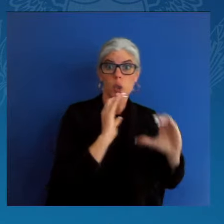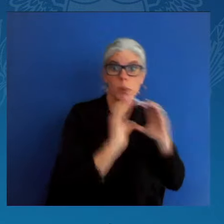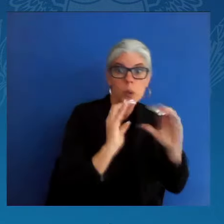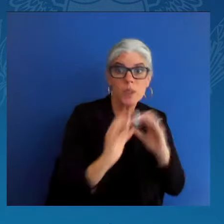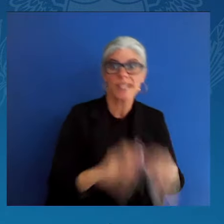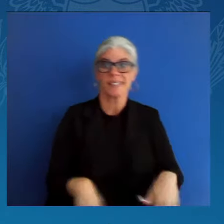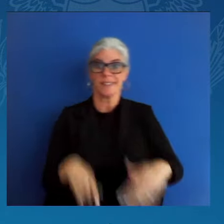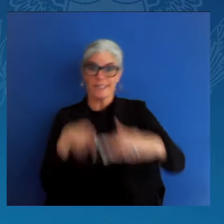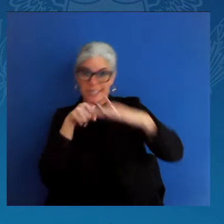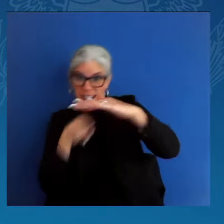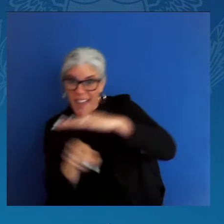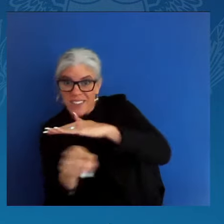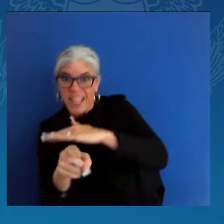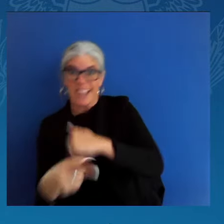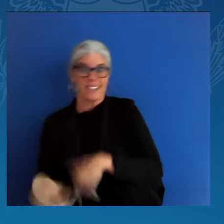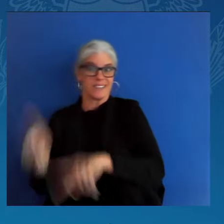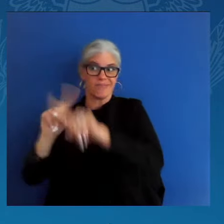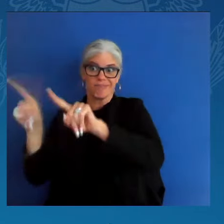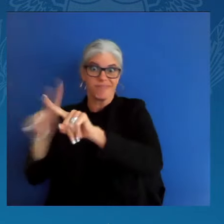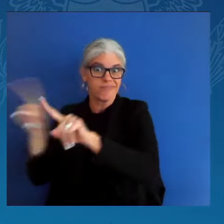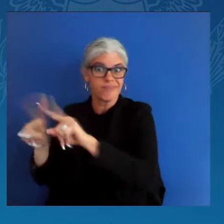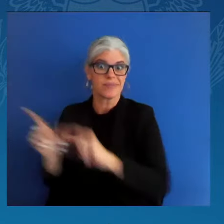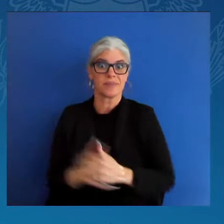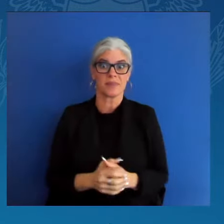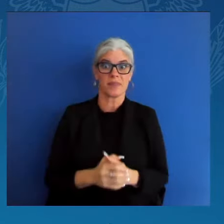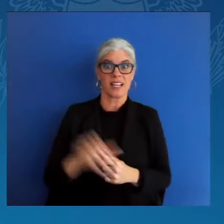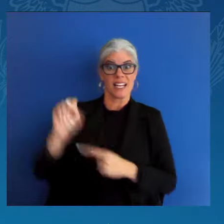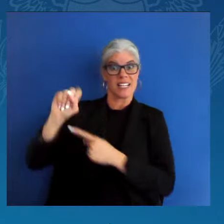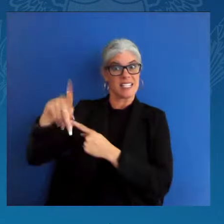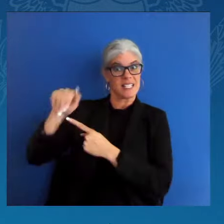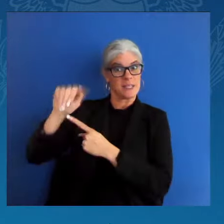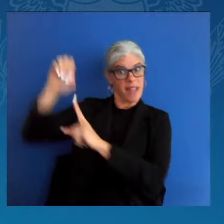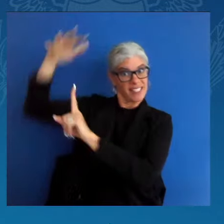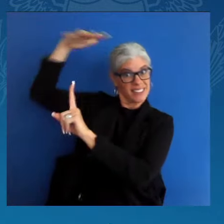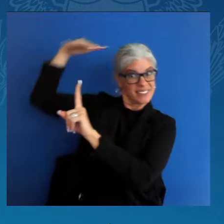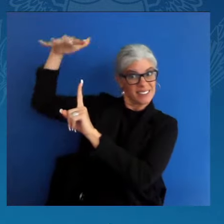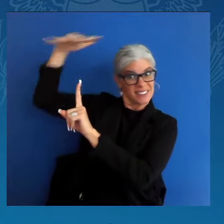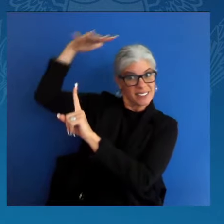In space as everywhere else, as Phil suggests, the U.S. military operates with a global network